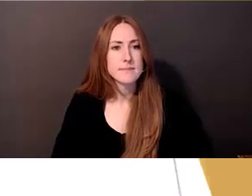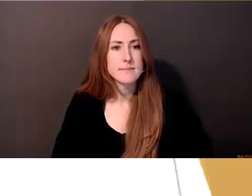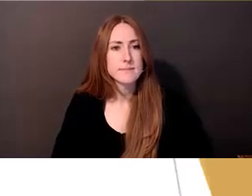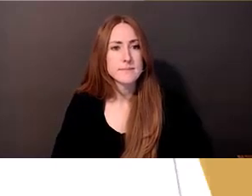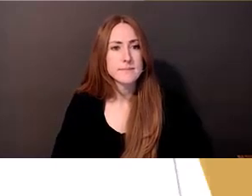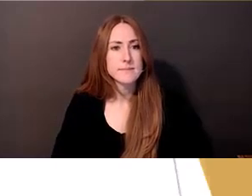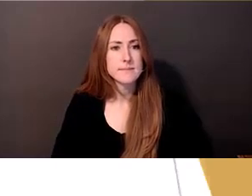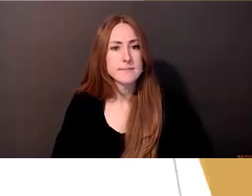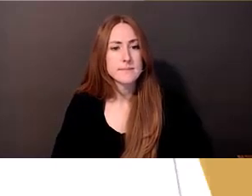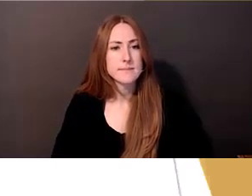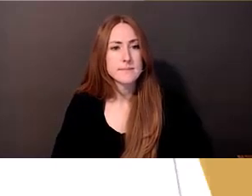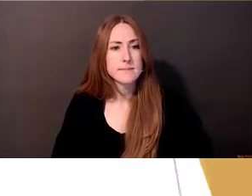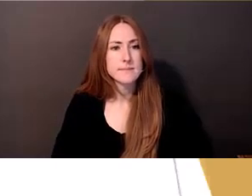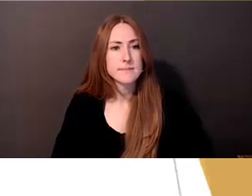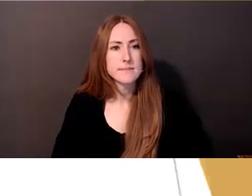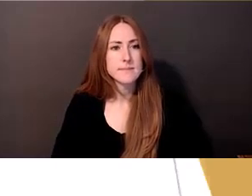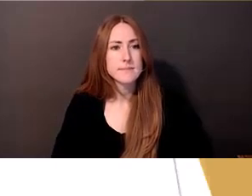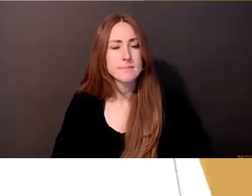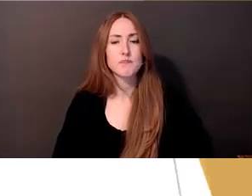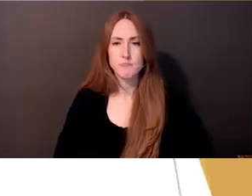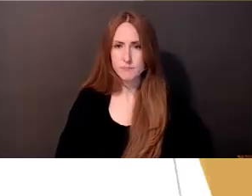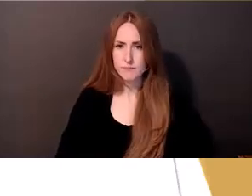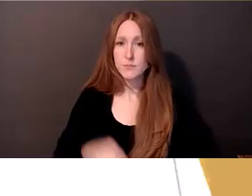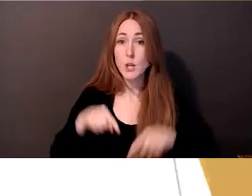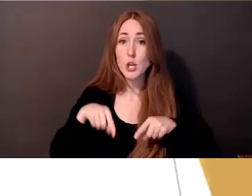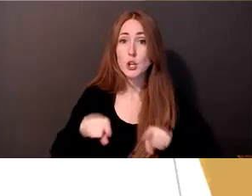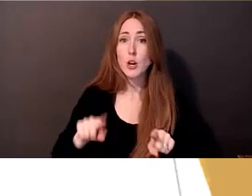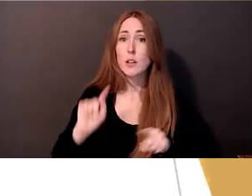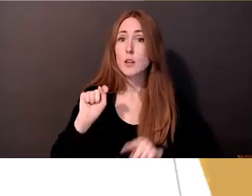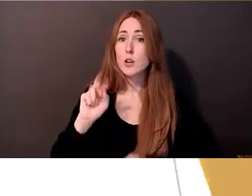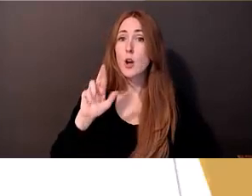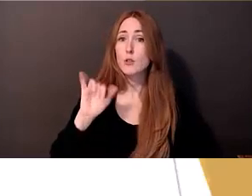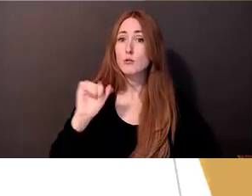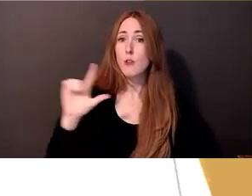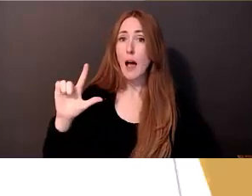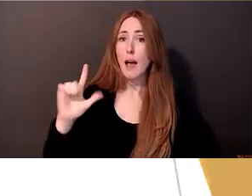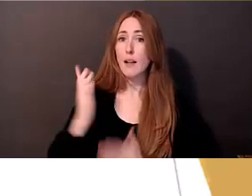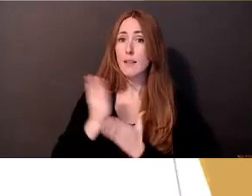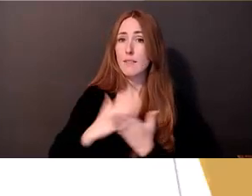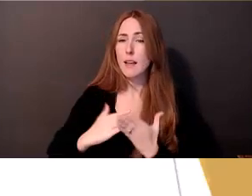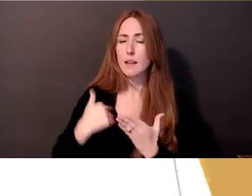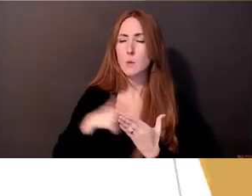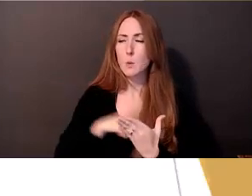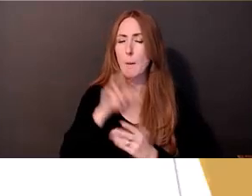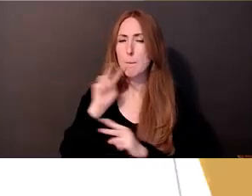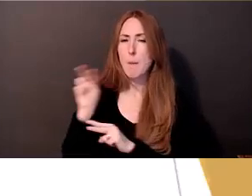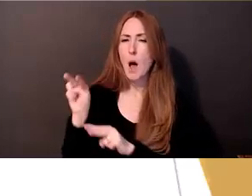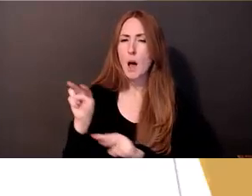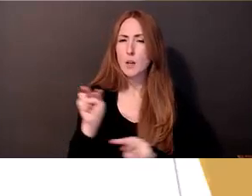So during this trial phase, we're monitoring the progress of program implementation using